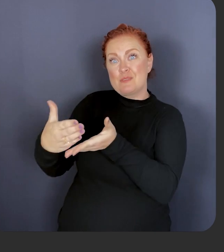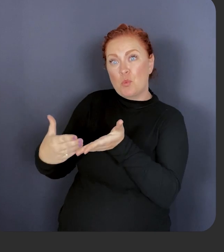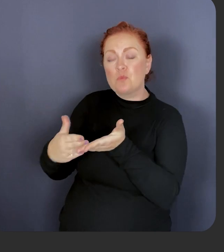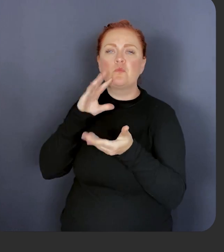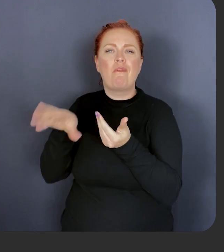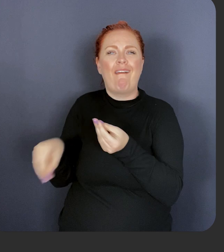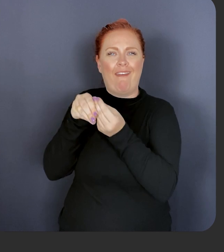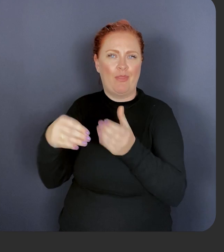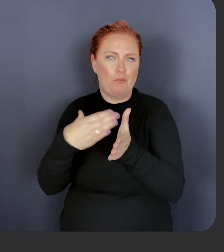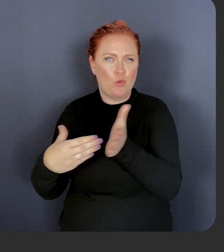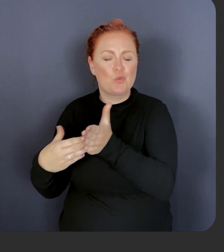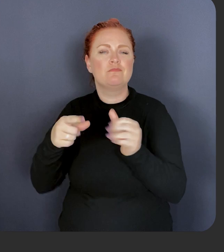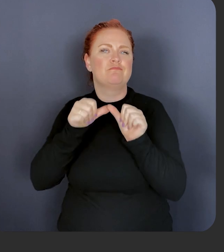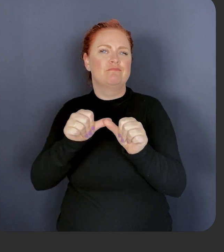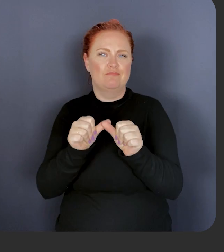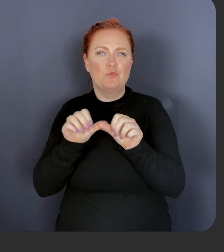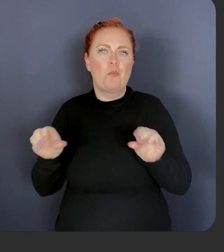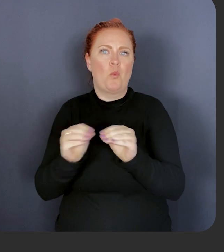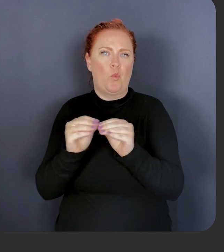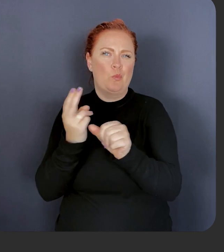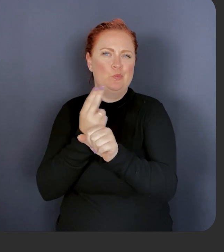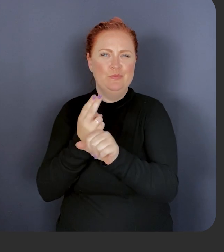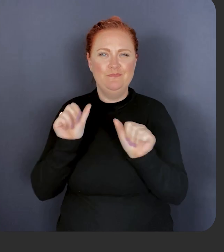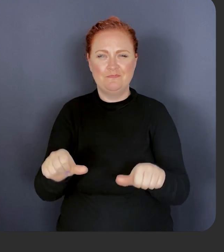going to add the module so that we can continue and do more of this.